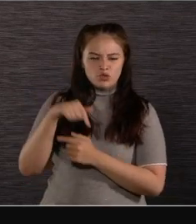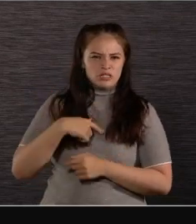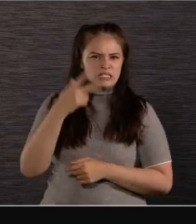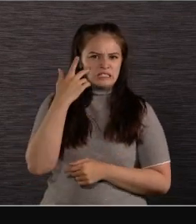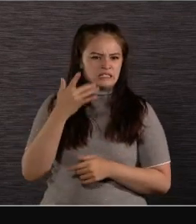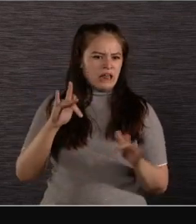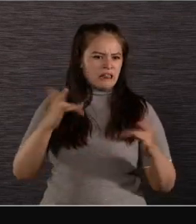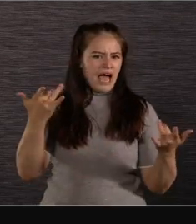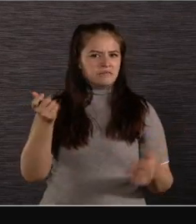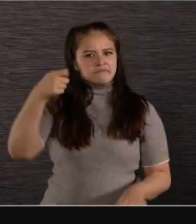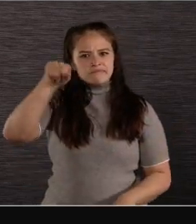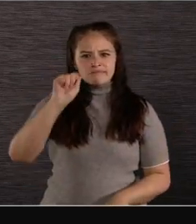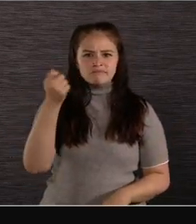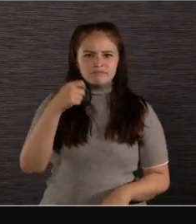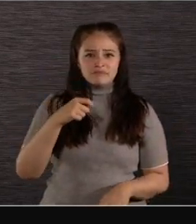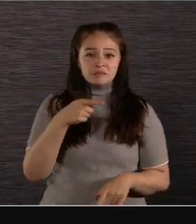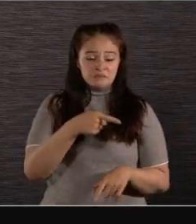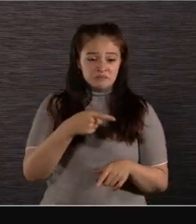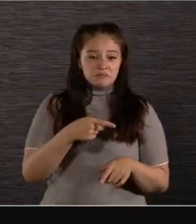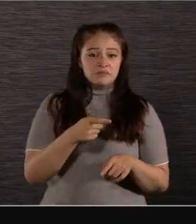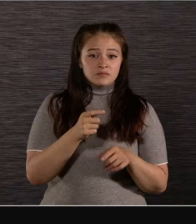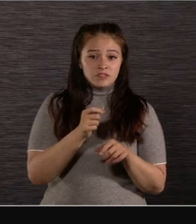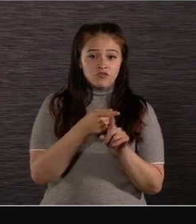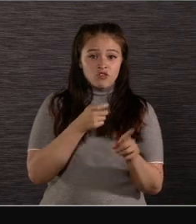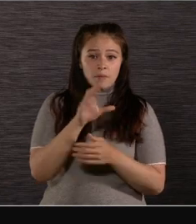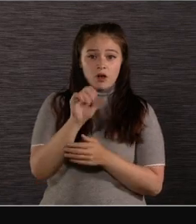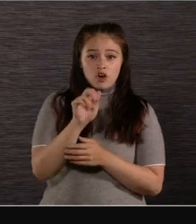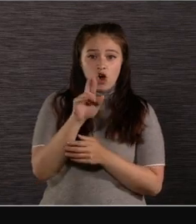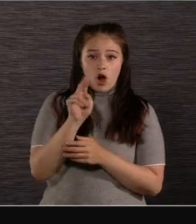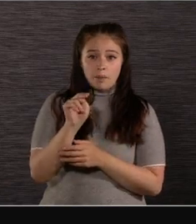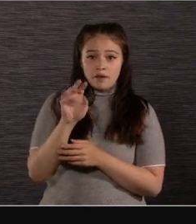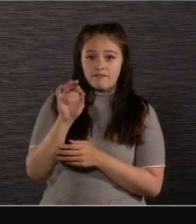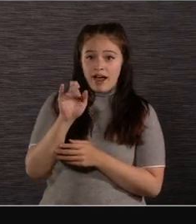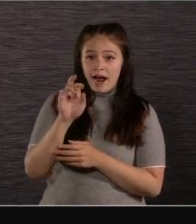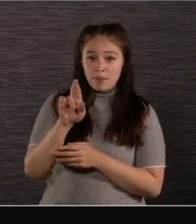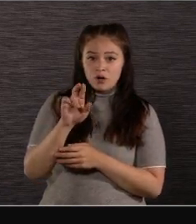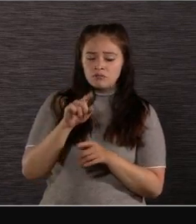And we have carbon fiber arms makes it rigid, but also light.